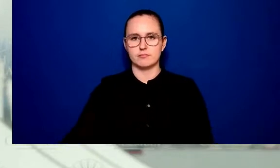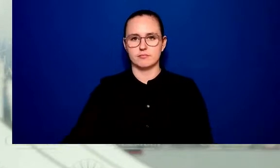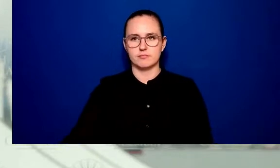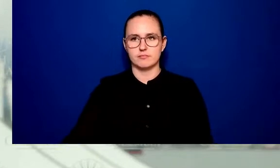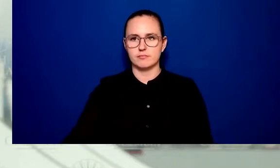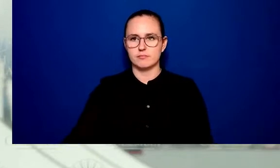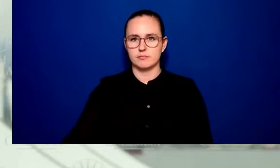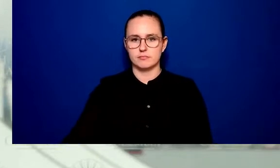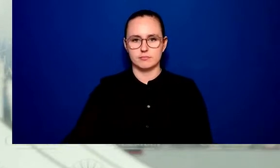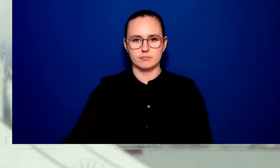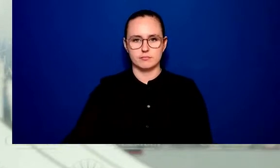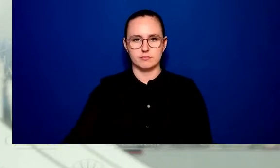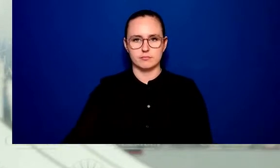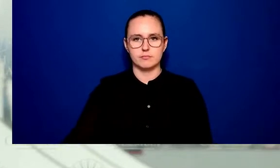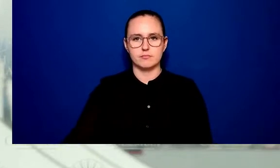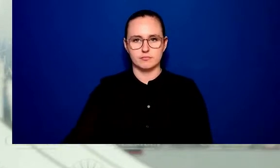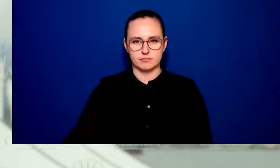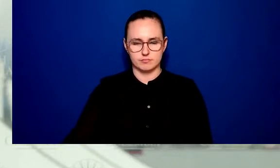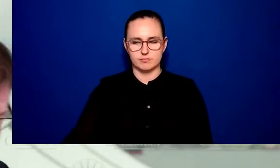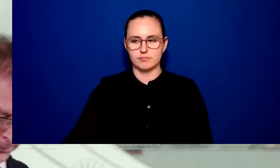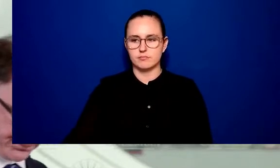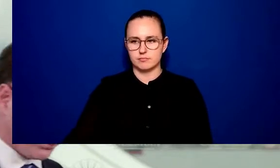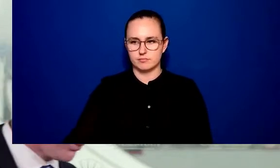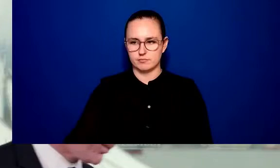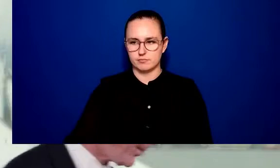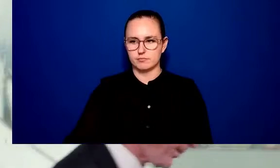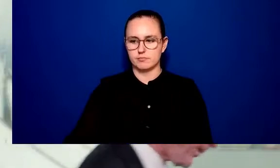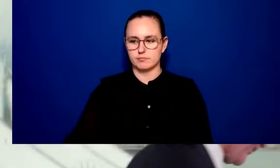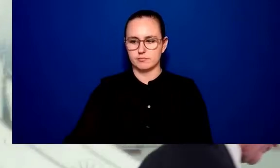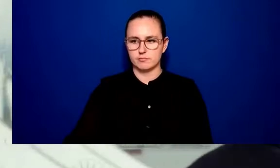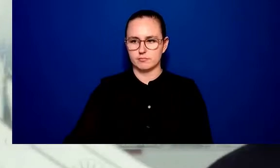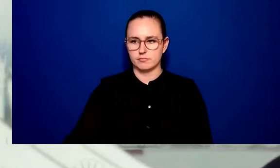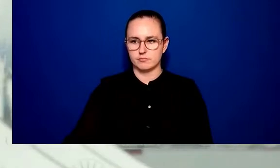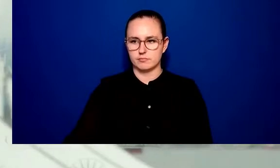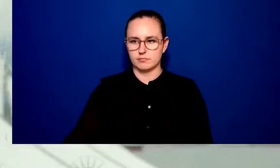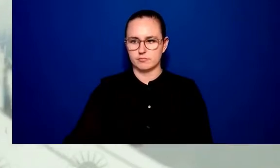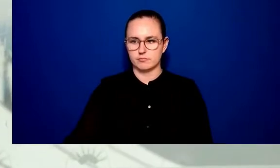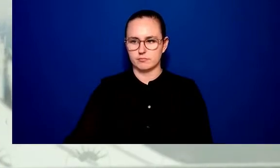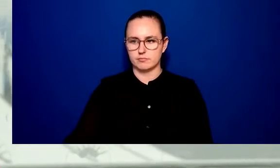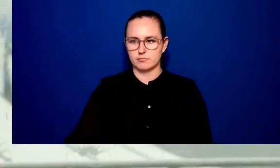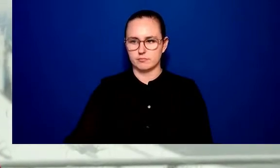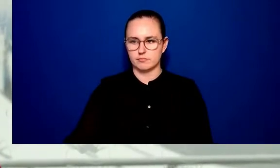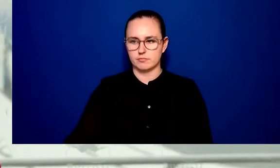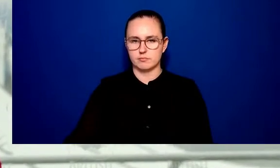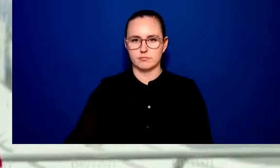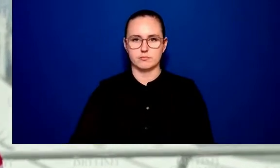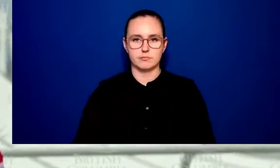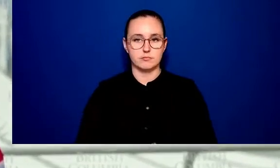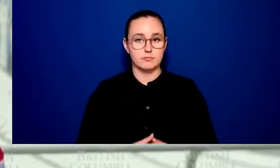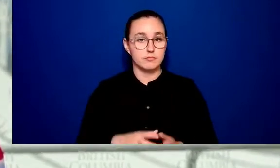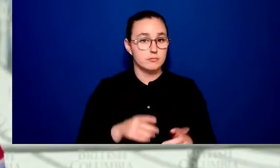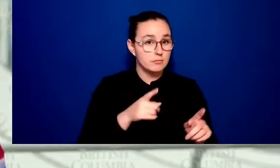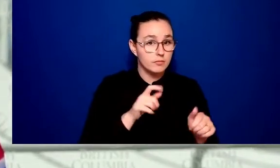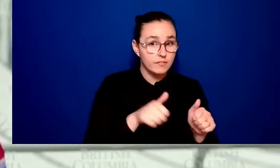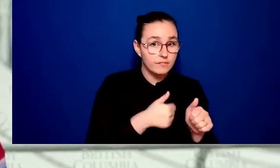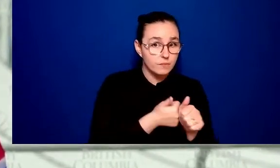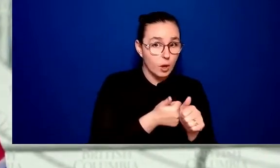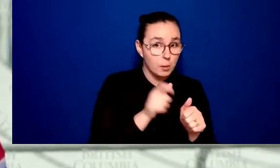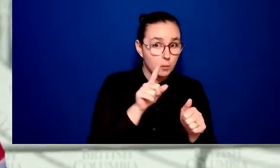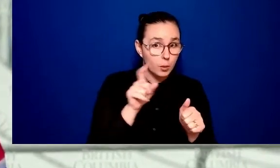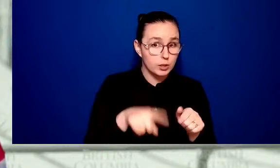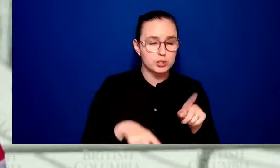moment. Isabel, did you have a